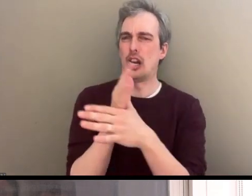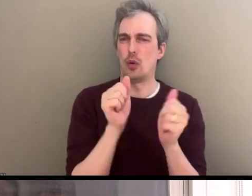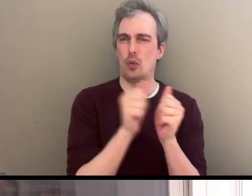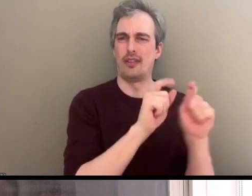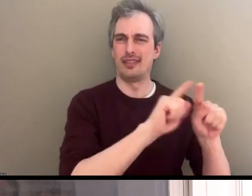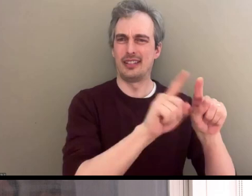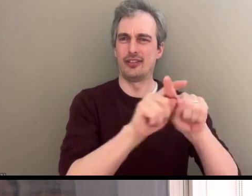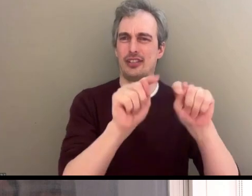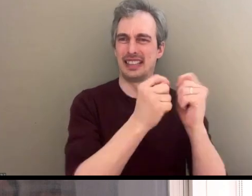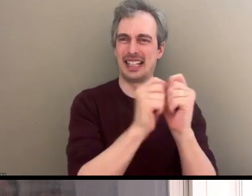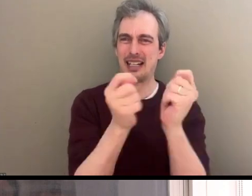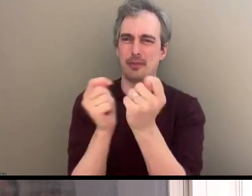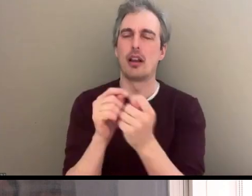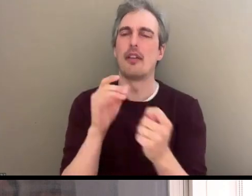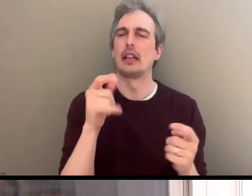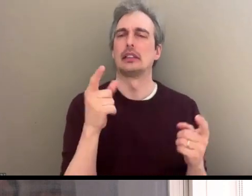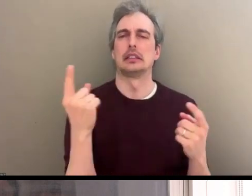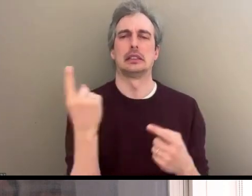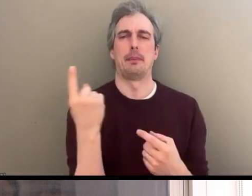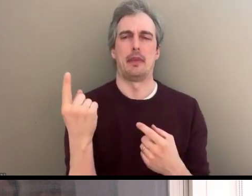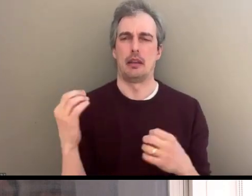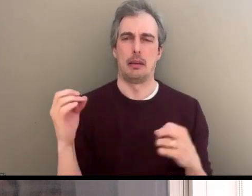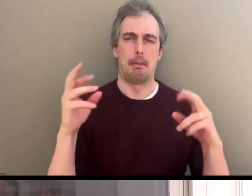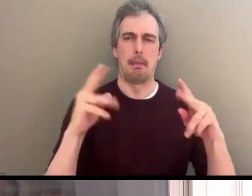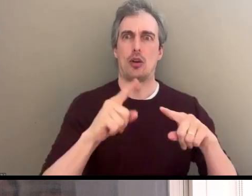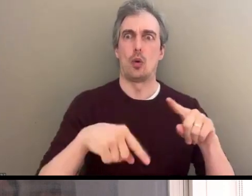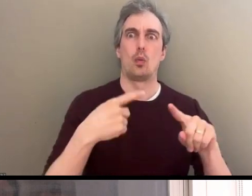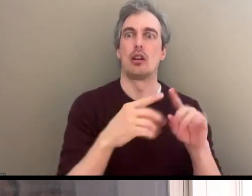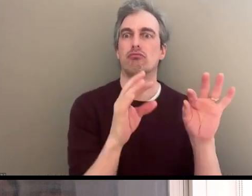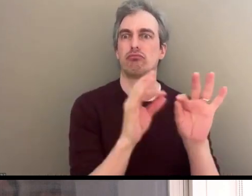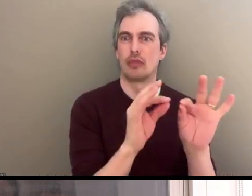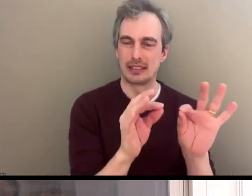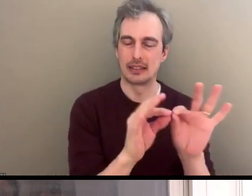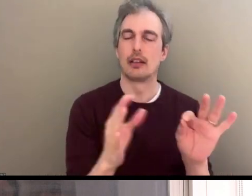It's typically collaboration, overall automation, greater scale.